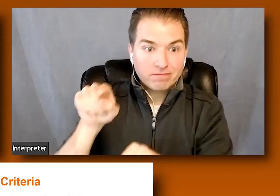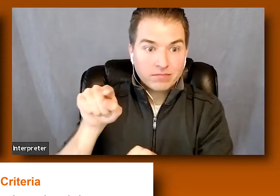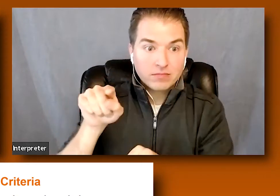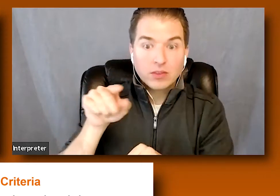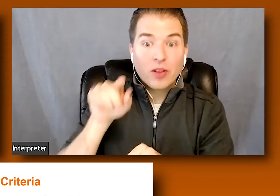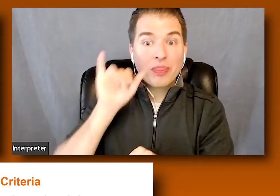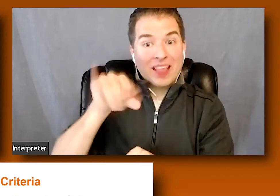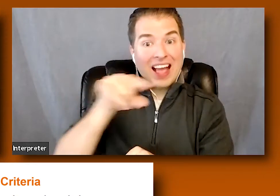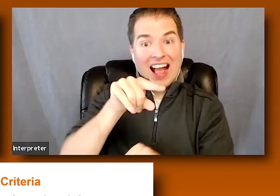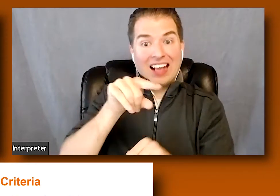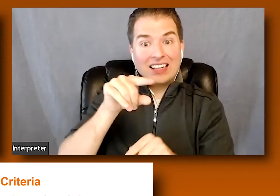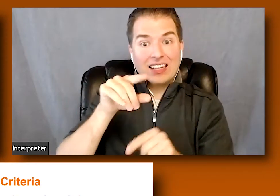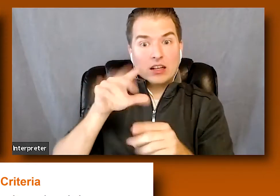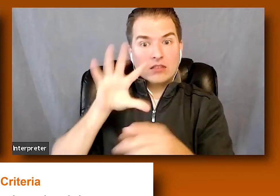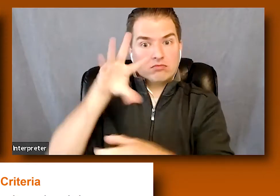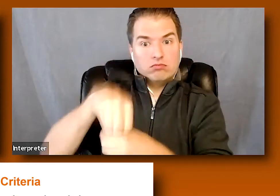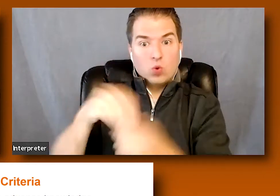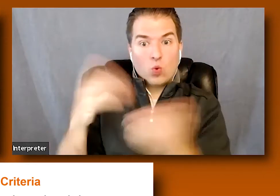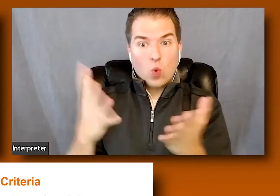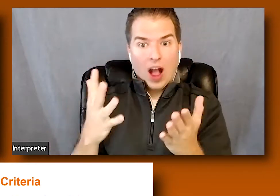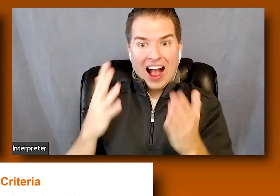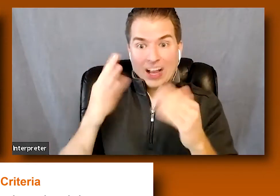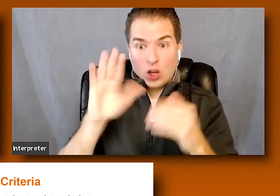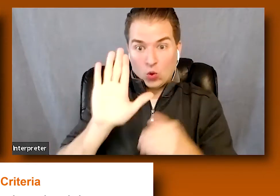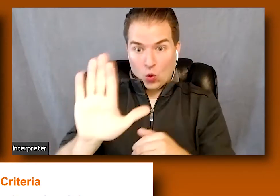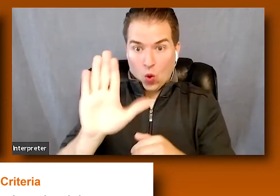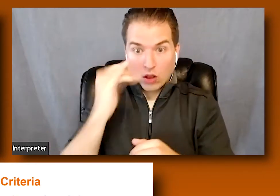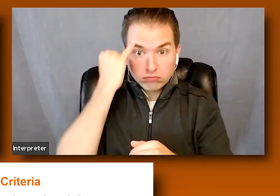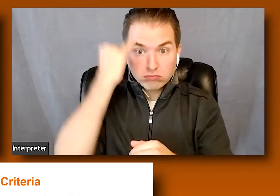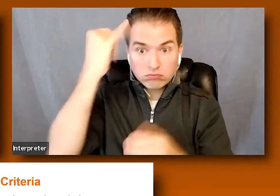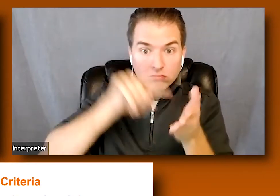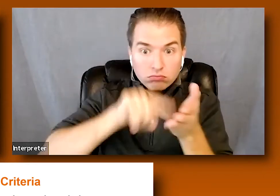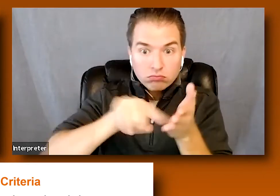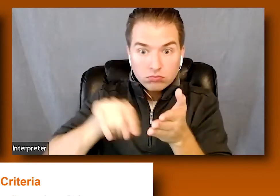That it encompasses the potential to advance knowledge.